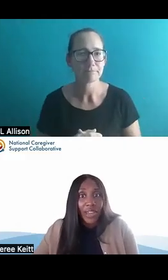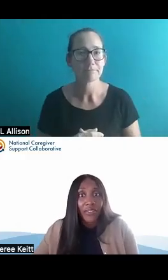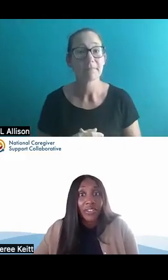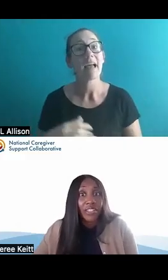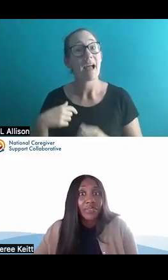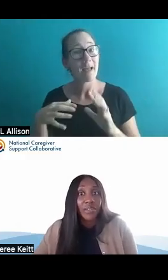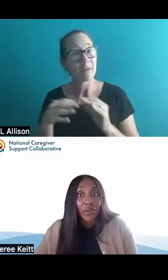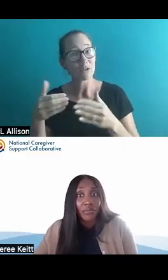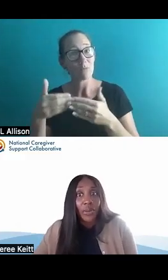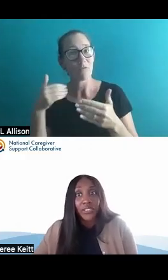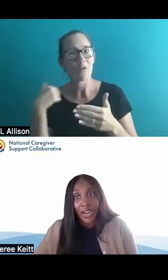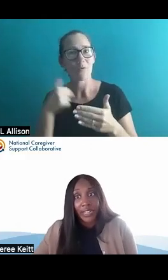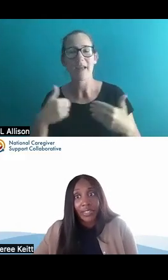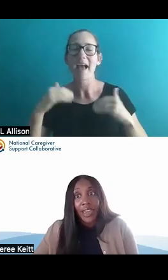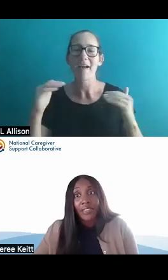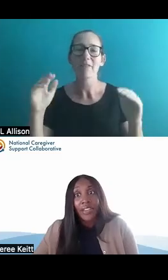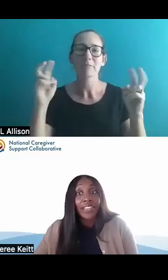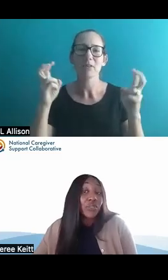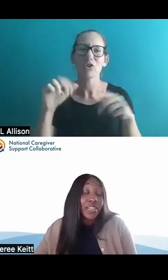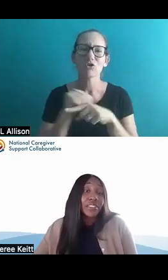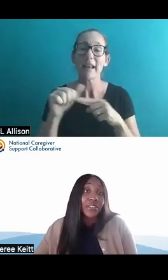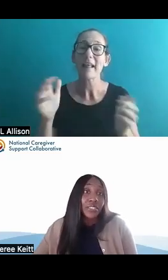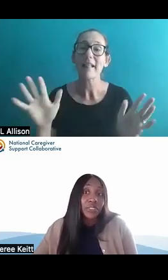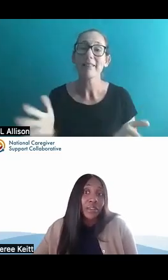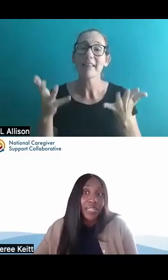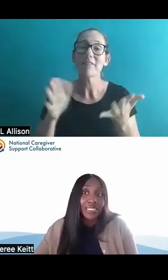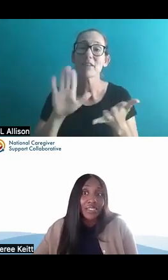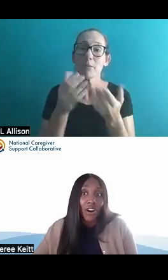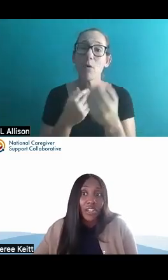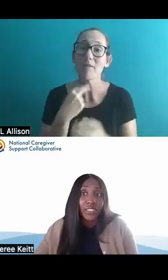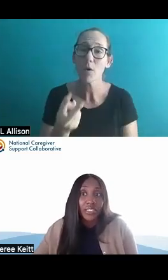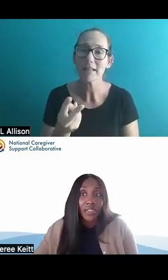we have our Lift Up Your Voice Training. The next training series will take place in August